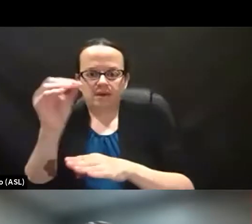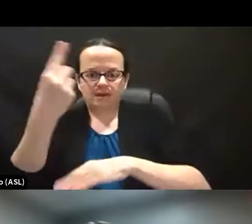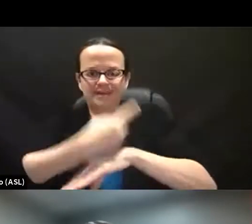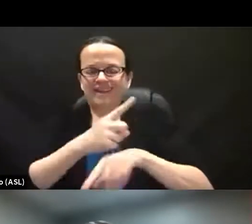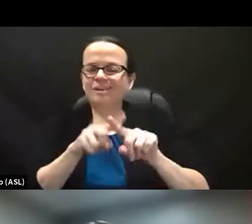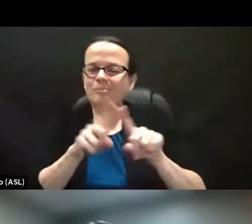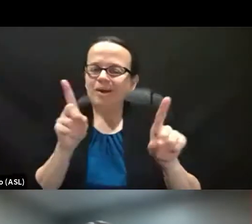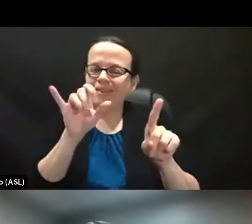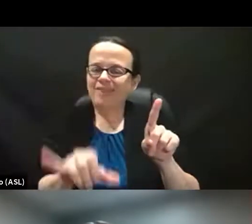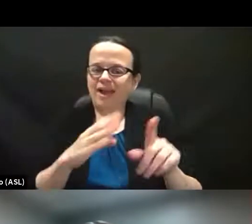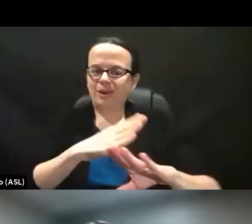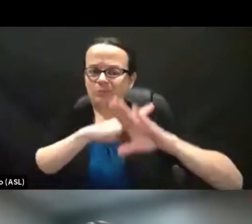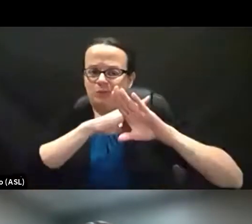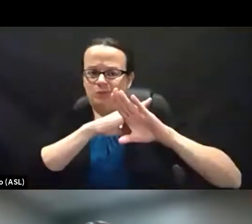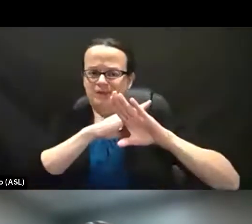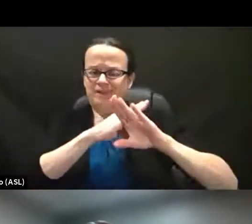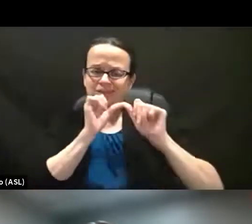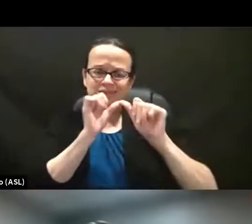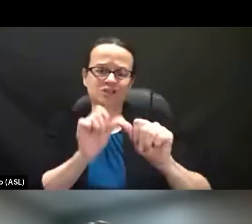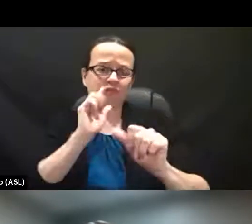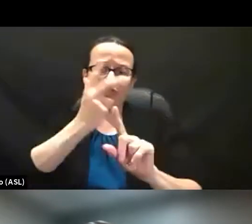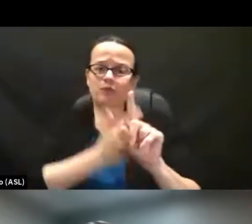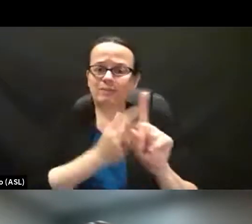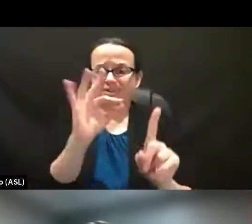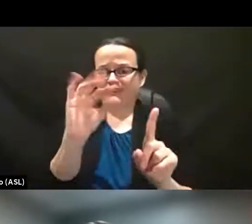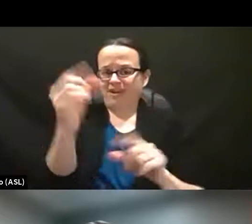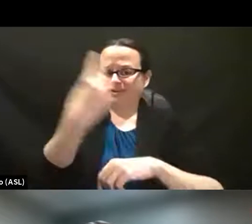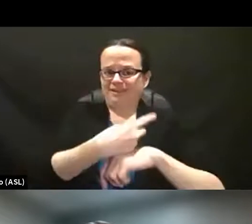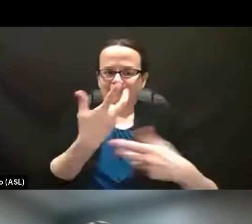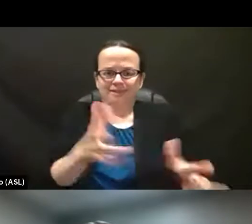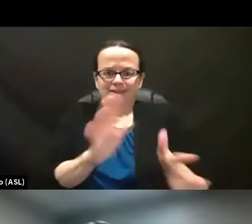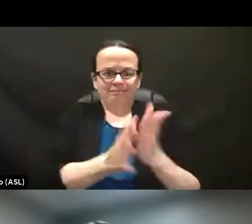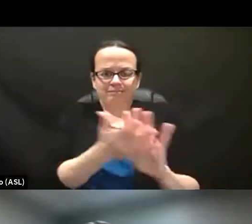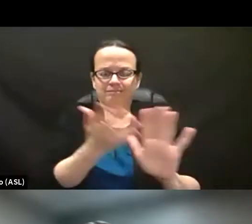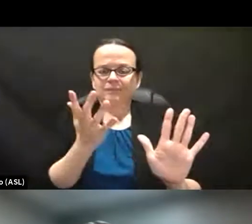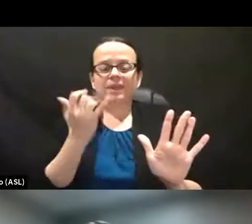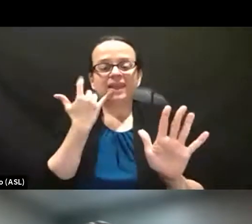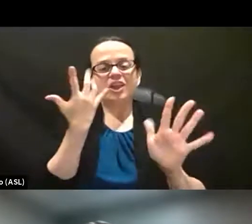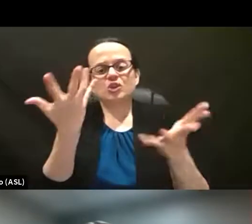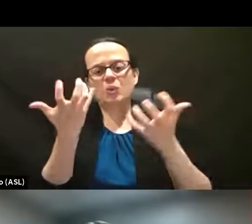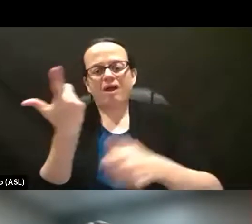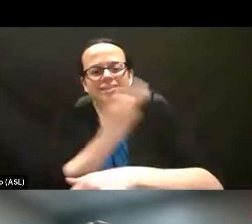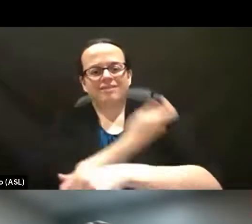Janice Hoffman (Pharm.D): That immunity is about three months, you want to get the vaccine, because just because you get you had covered.